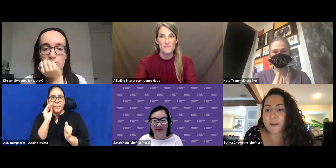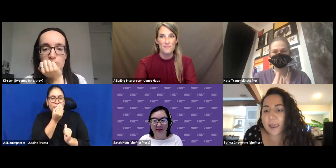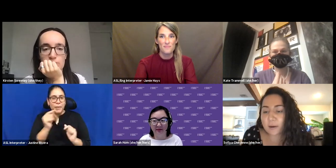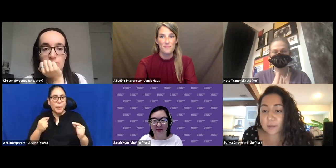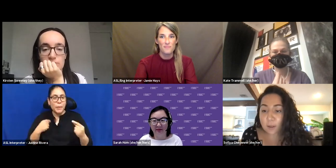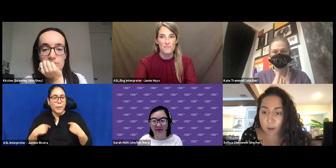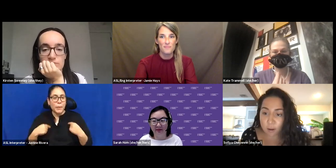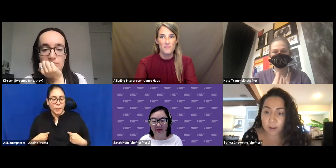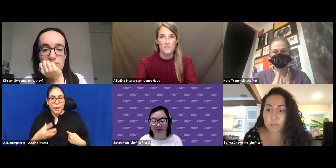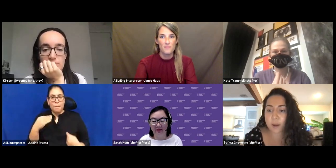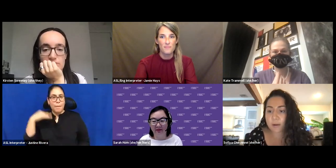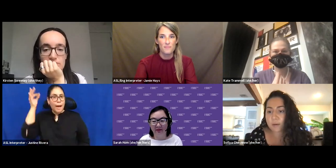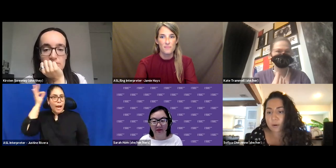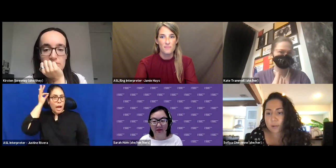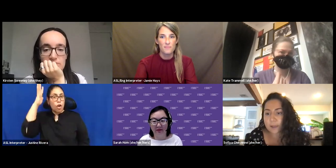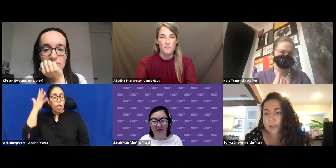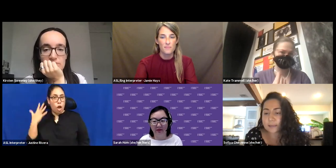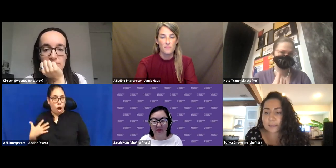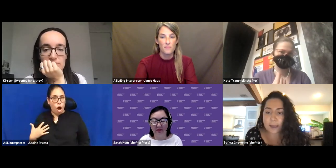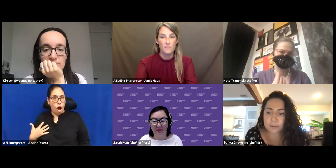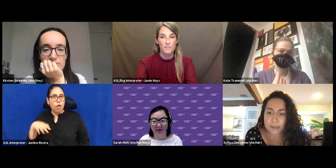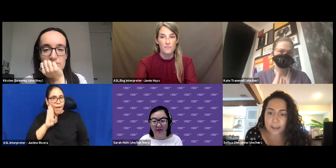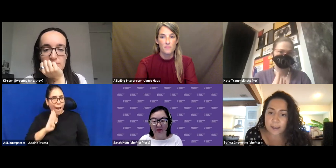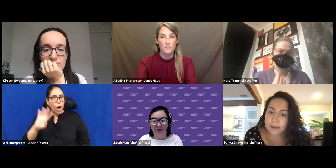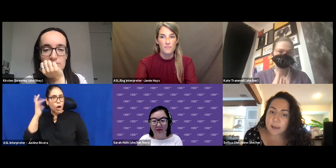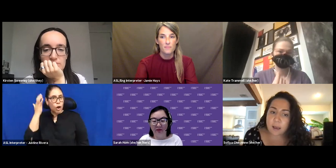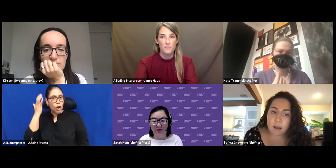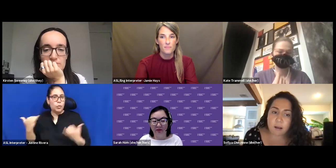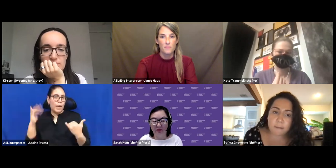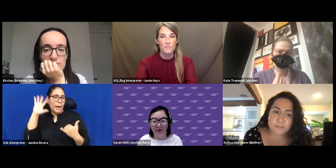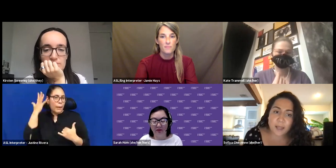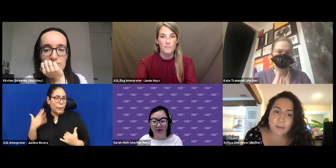my hair is long, brown, and curly. It's down today. I'm